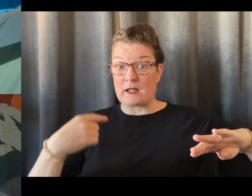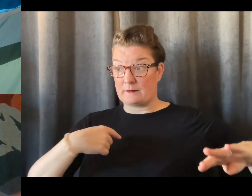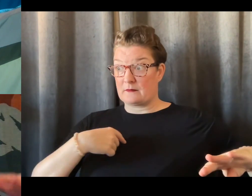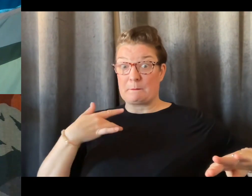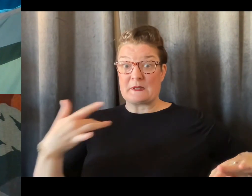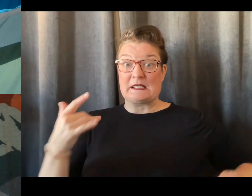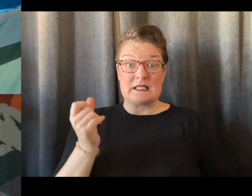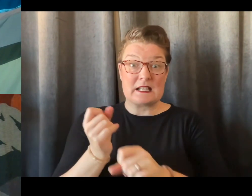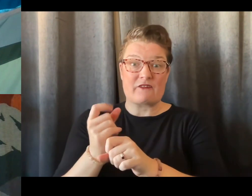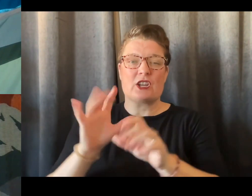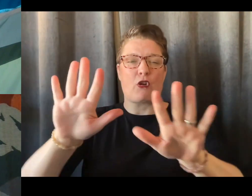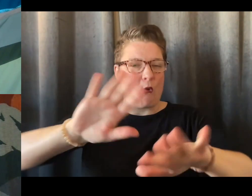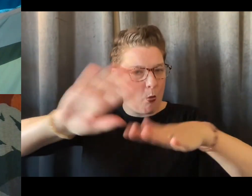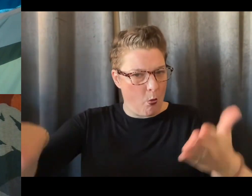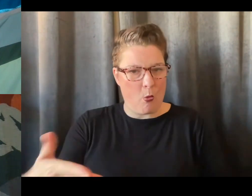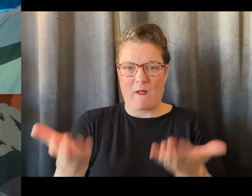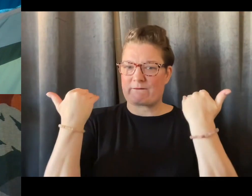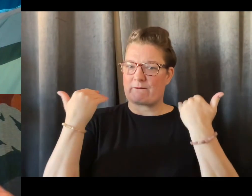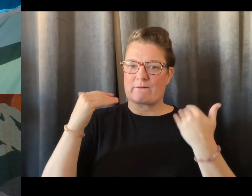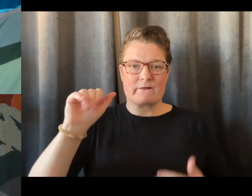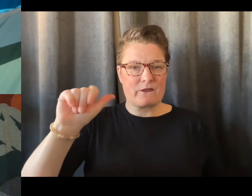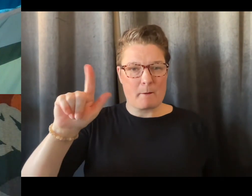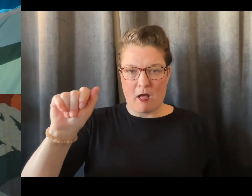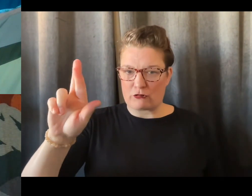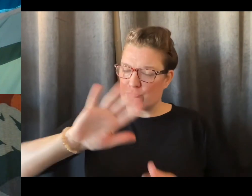on the floor by candle light , chant the lamentations, which is the Eicha,